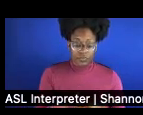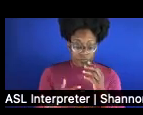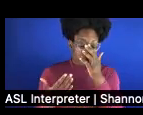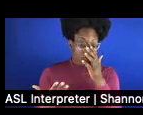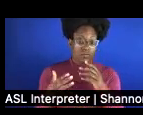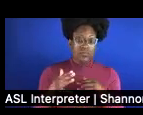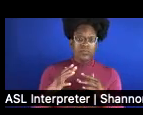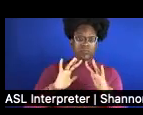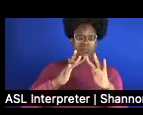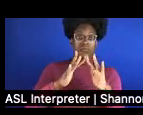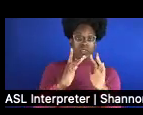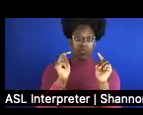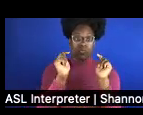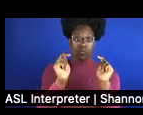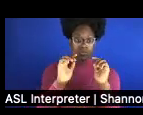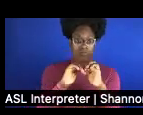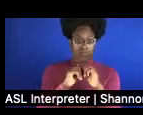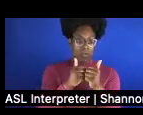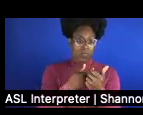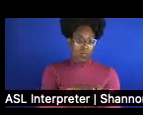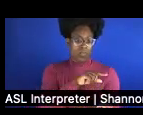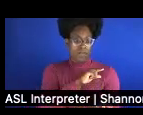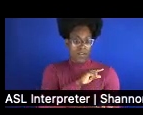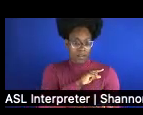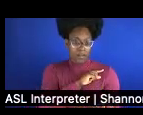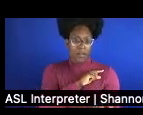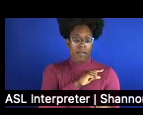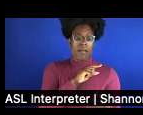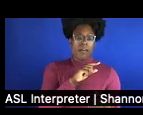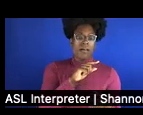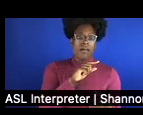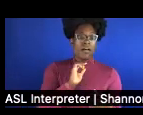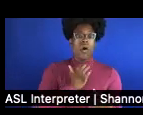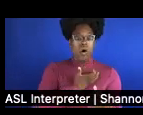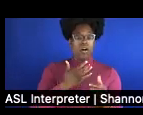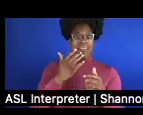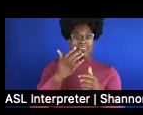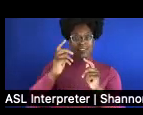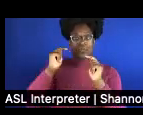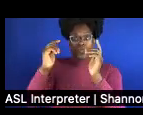instructors with graduate degrees. Their main role is to answer questions and give